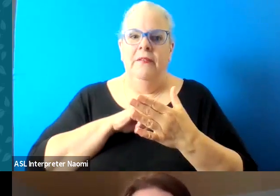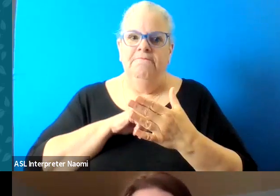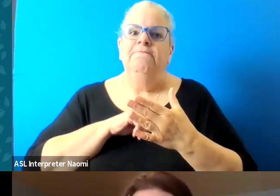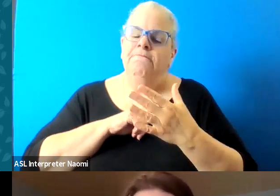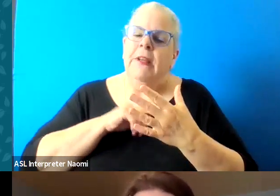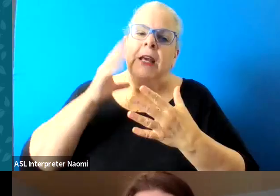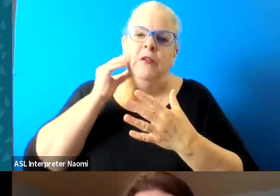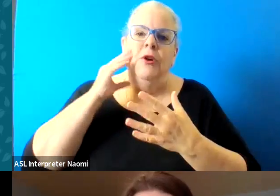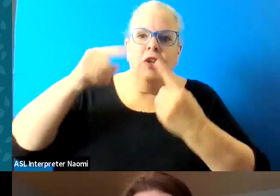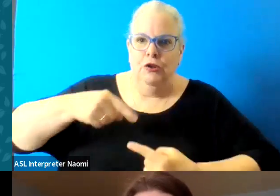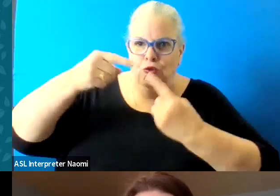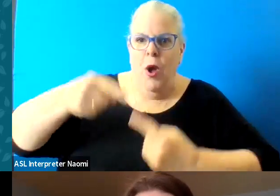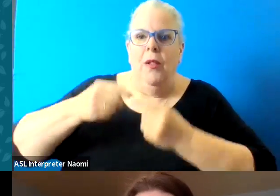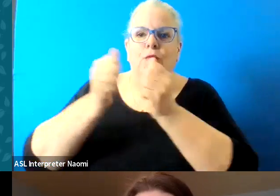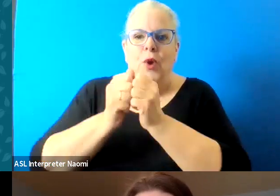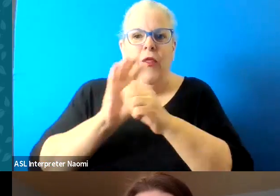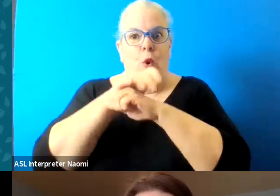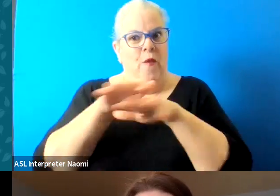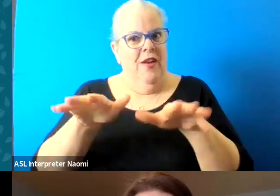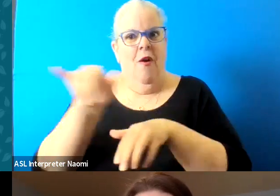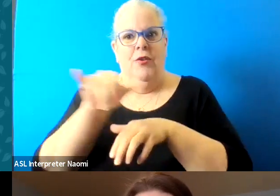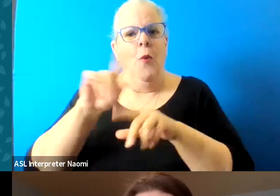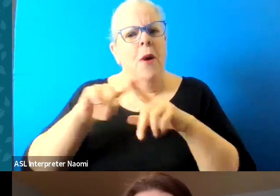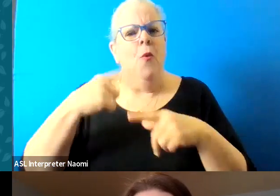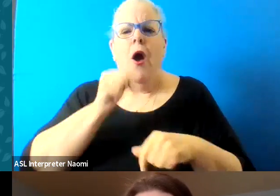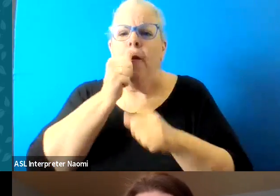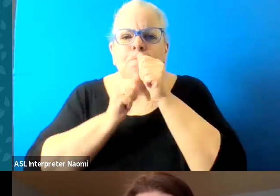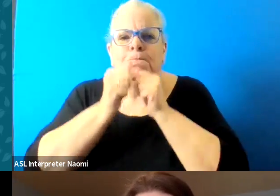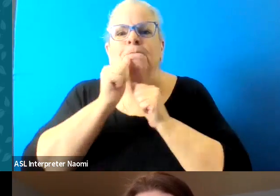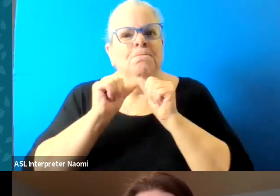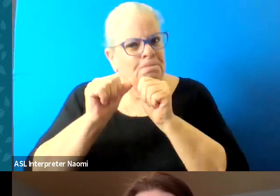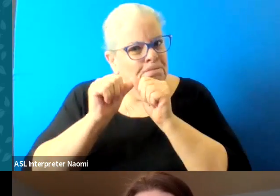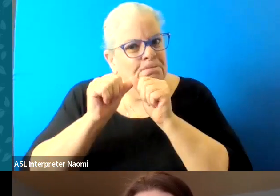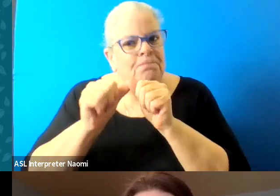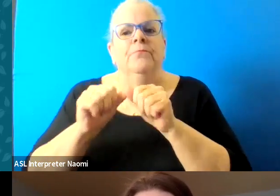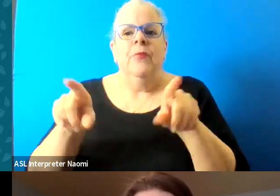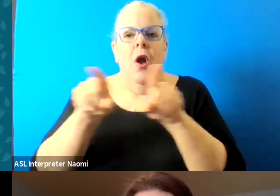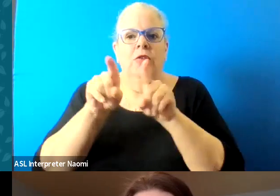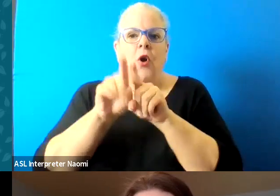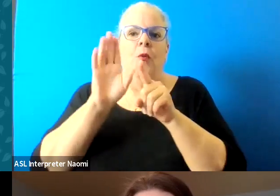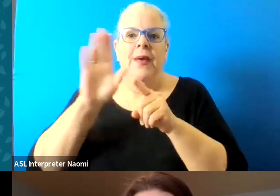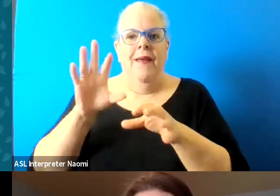with COVID for sure, but we're hanging in there. And I've also been elected to city council.